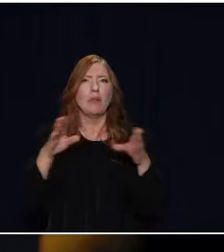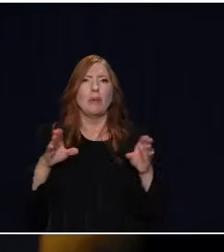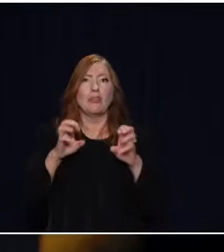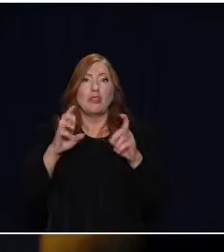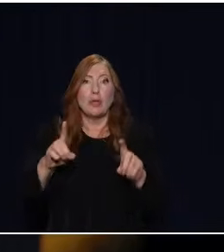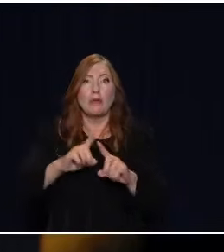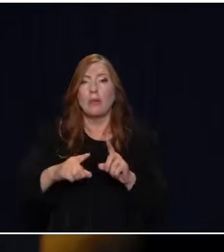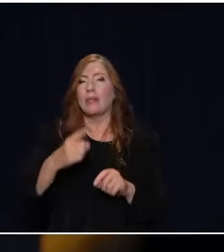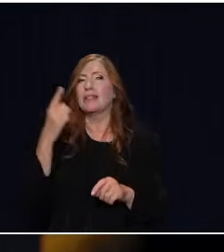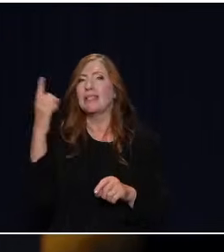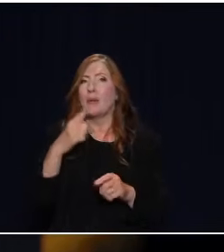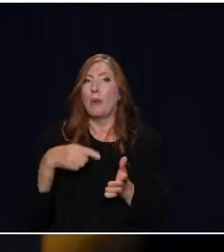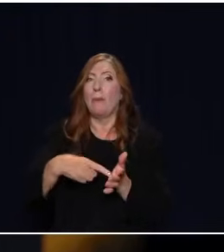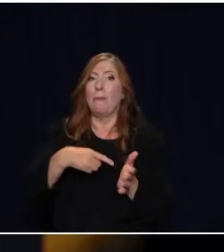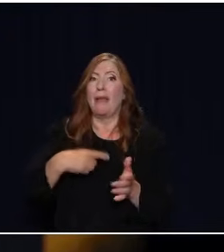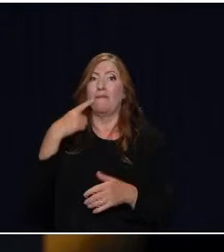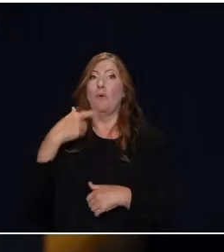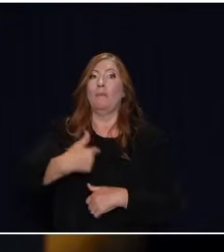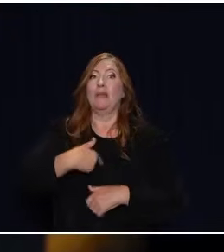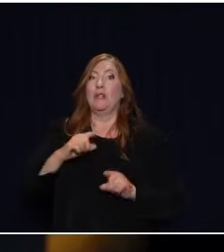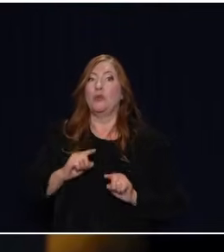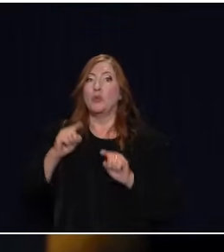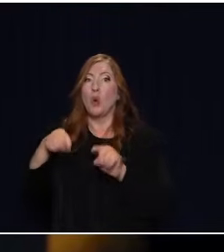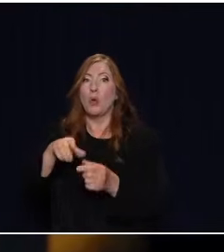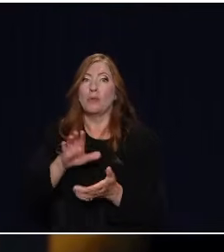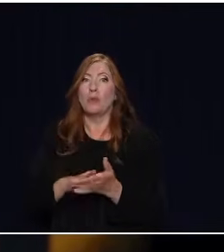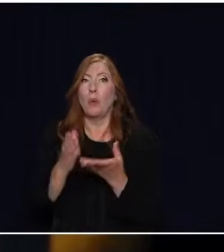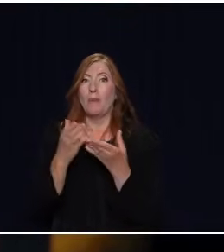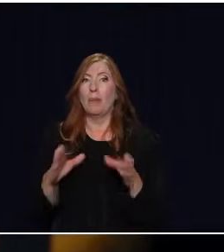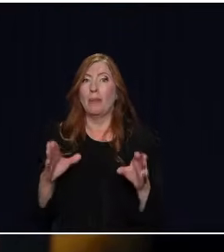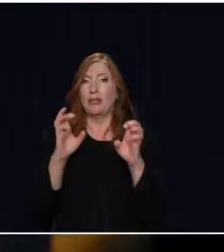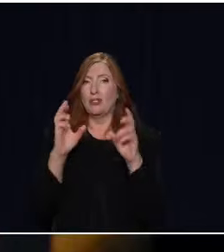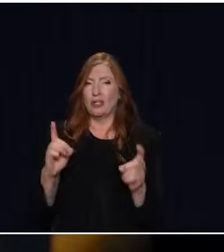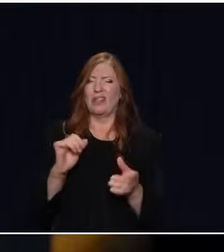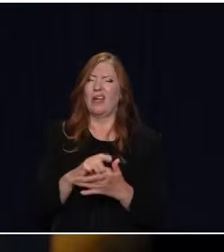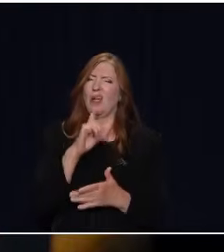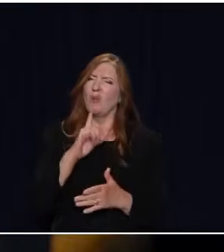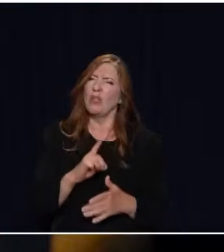THIS VOTER SAID, I DON'T HAVE